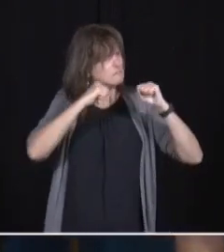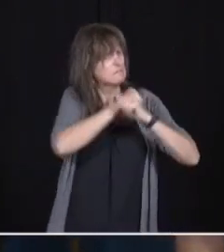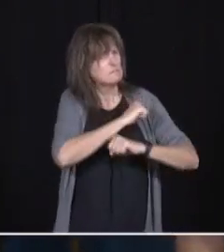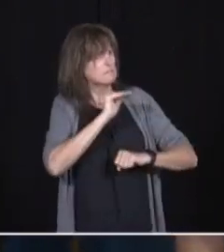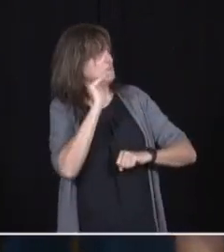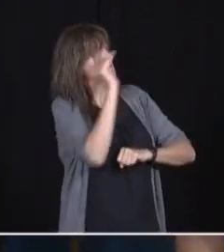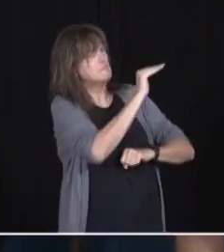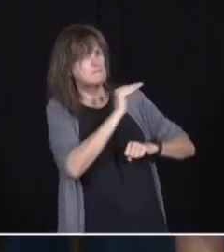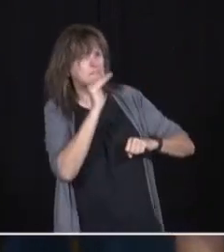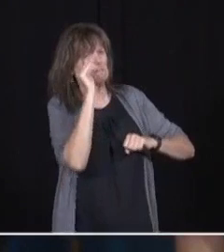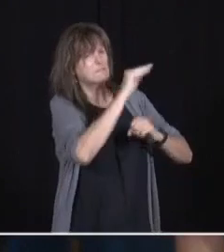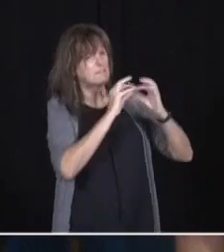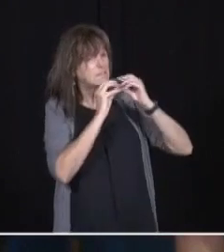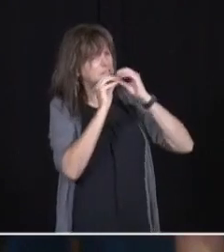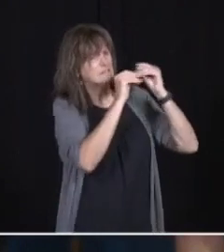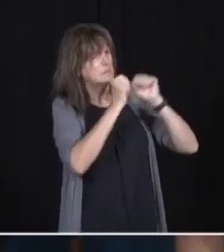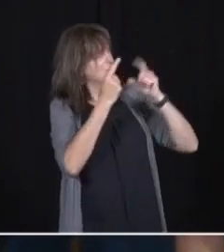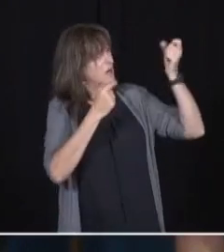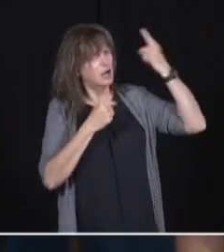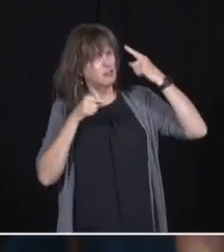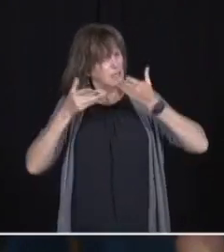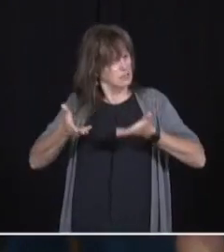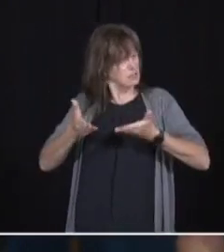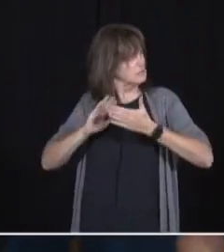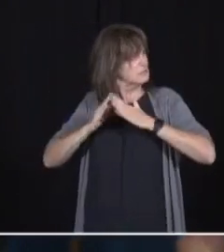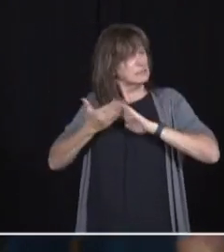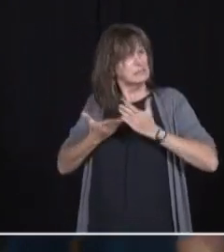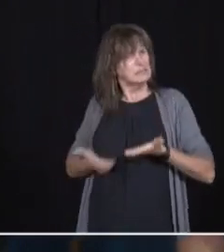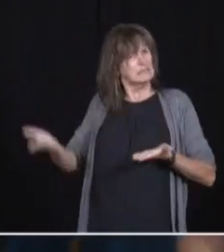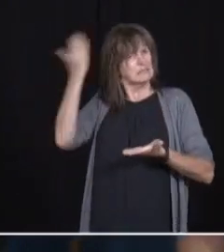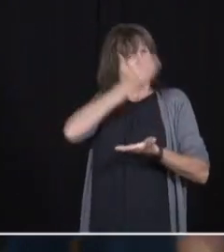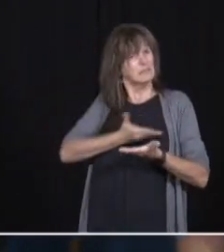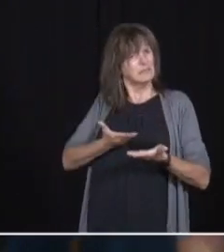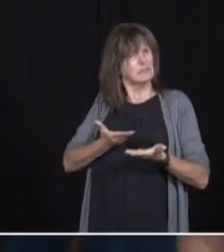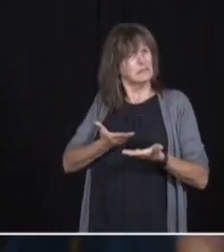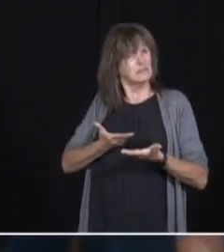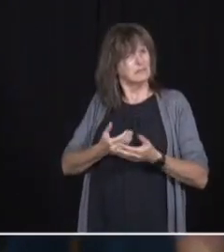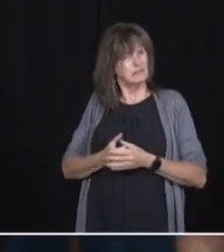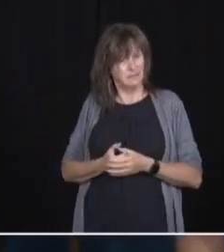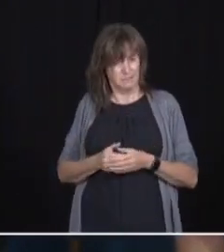and to lead the charge fighting hard to ensure their needs were understood. The Federation of Canadian minutes apology